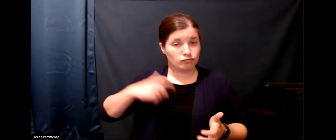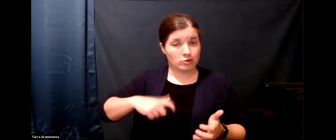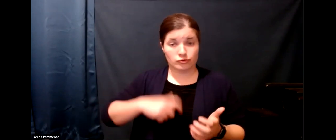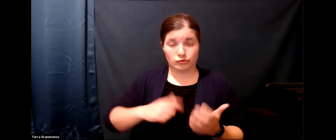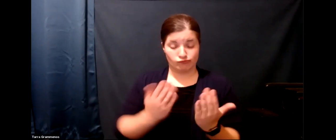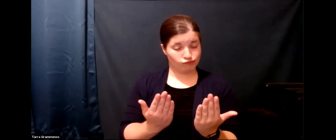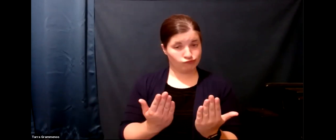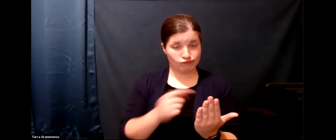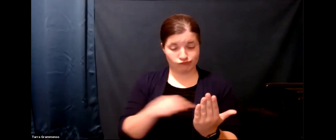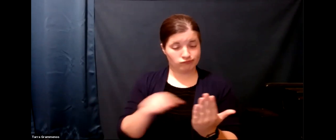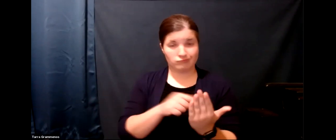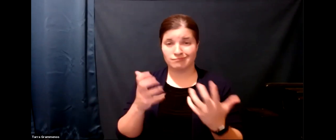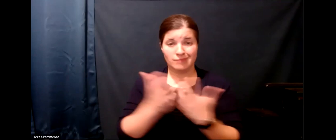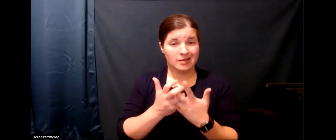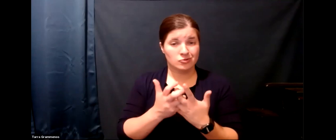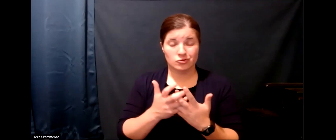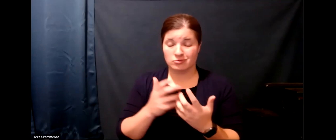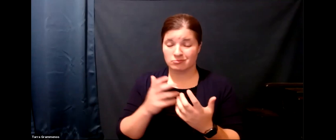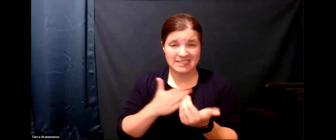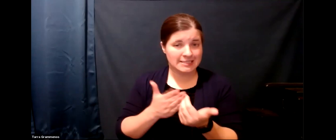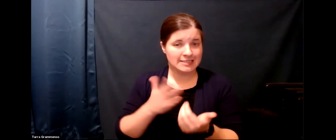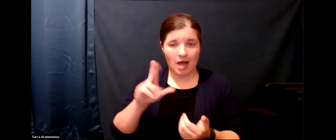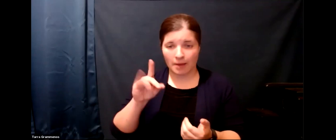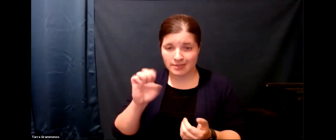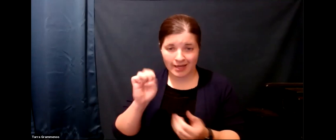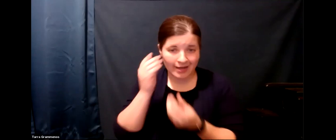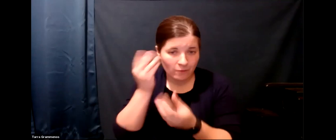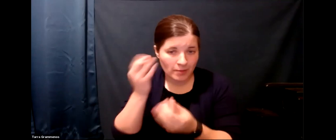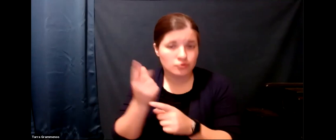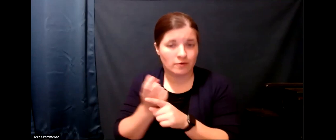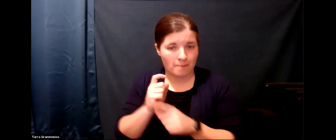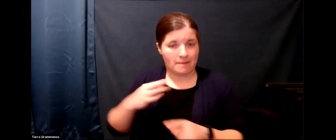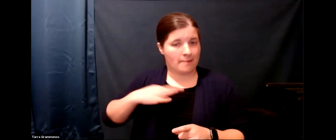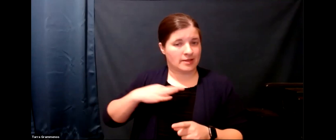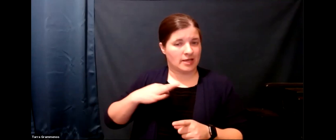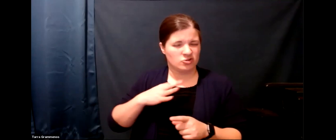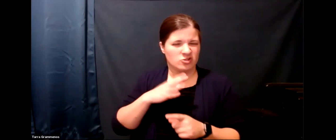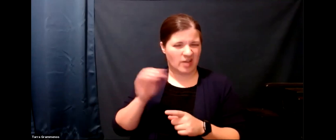easily just update the information from the application and create that absentee record.